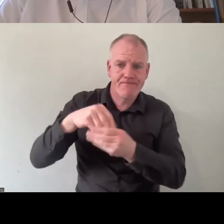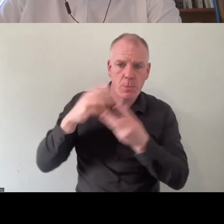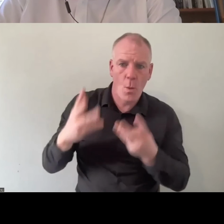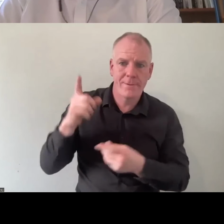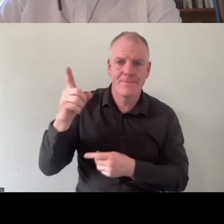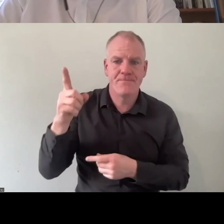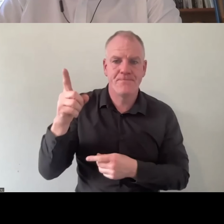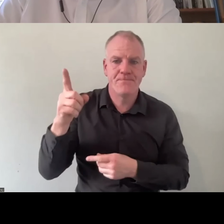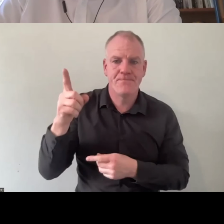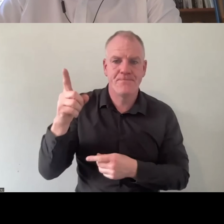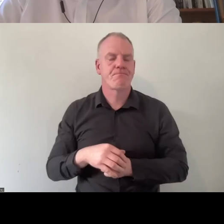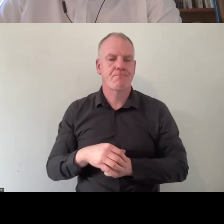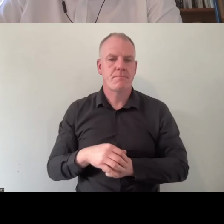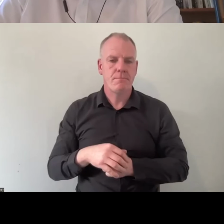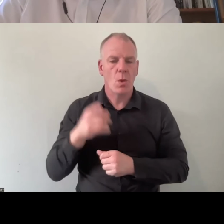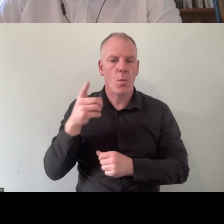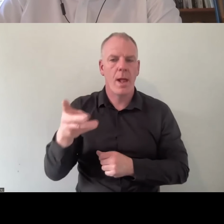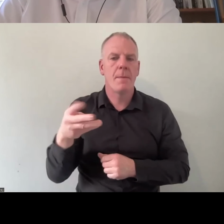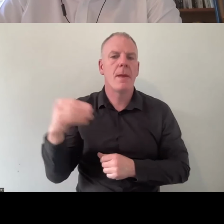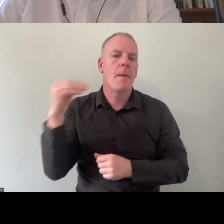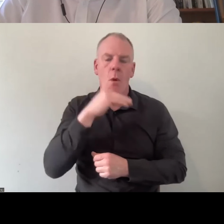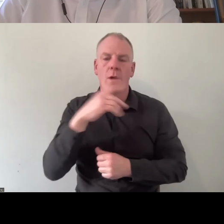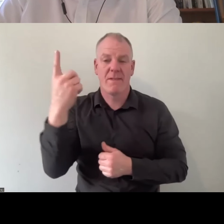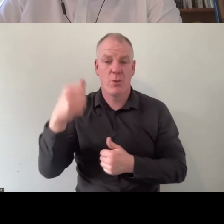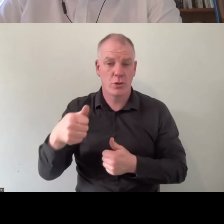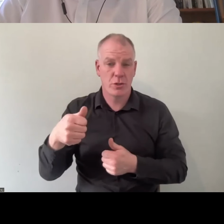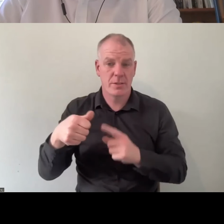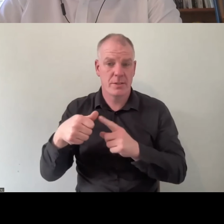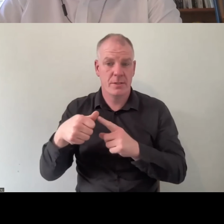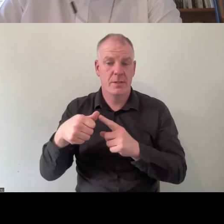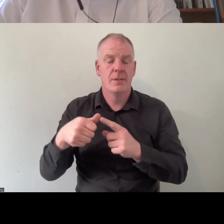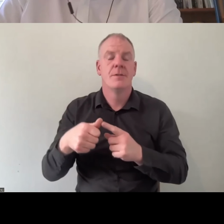That's going to be really important that you get that commitment in place.